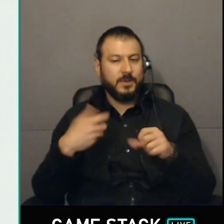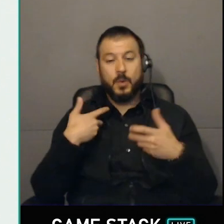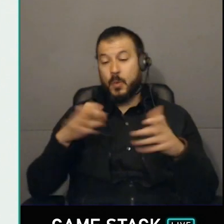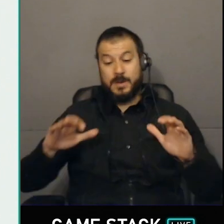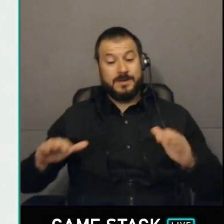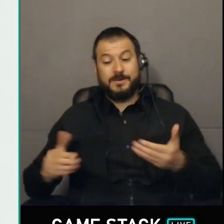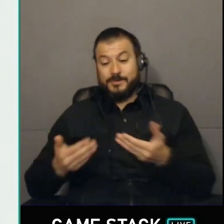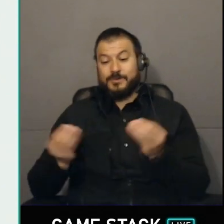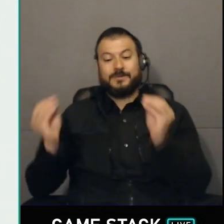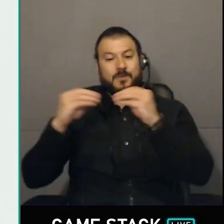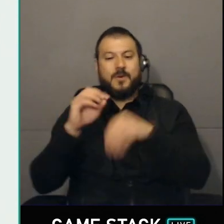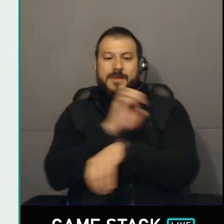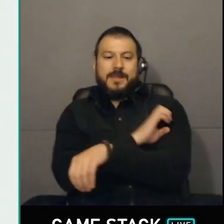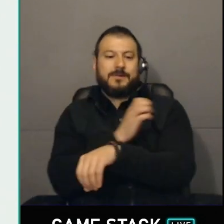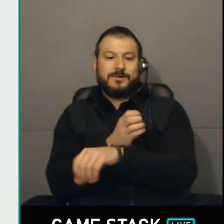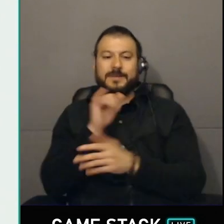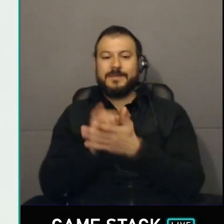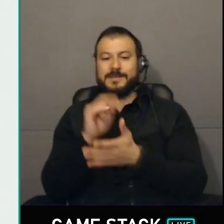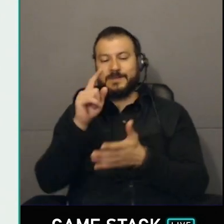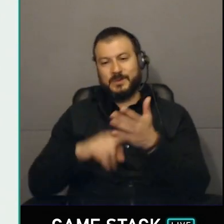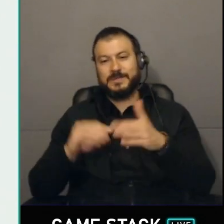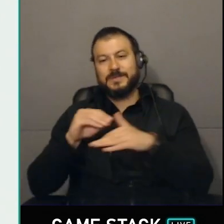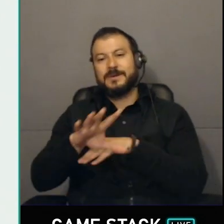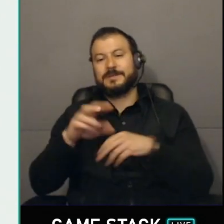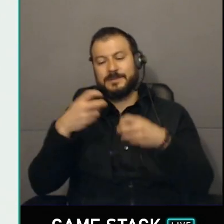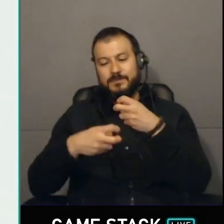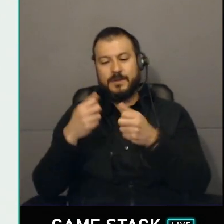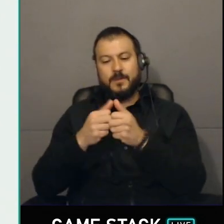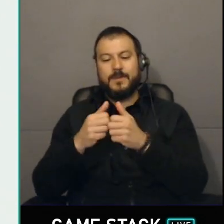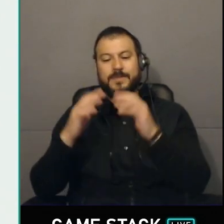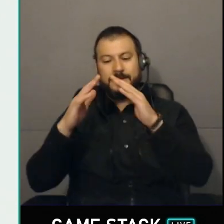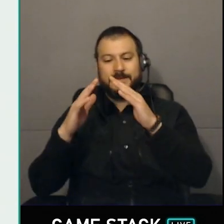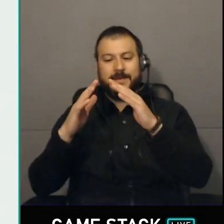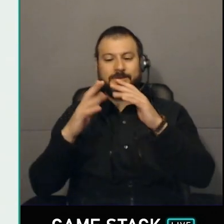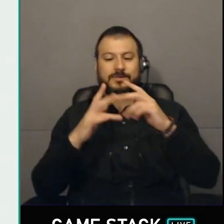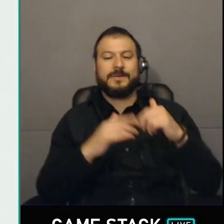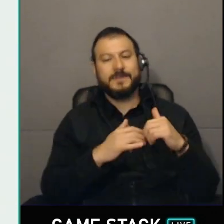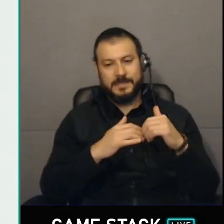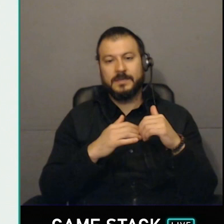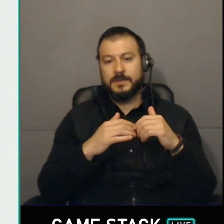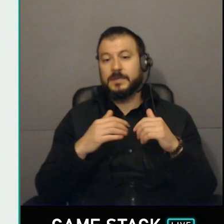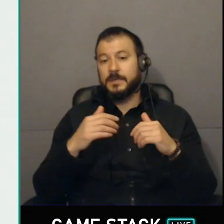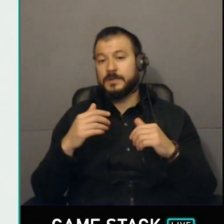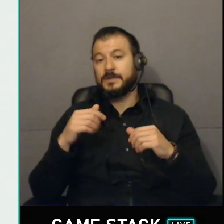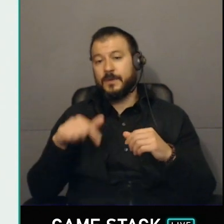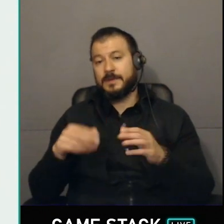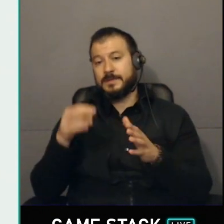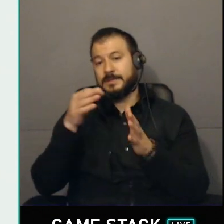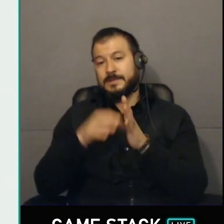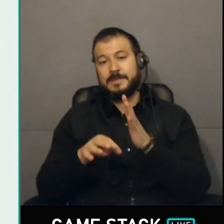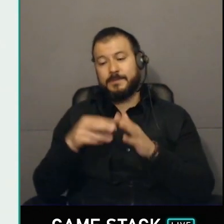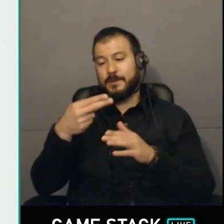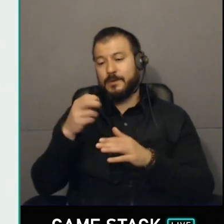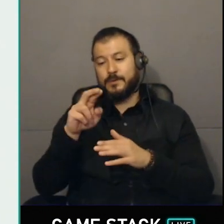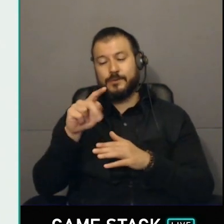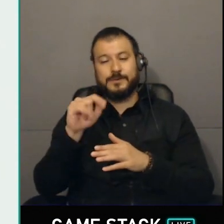that's what's causing our problems with the stack drifting. So, this simple heuristic of minimizing energy could simply just